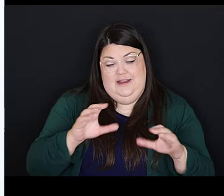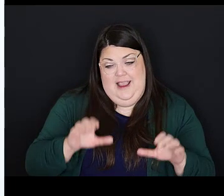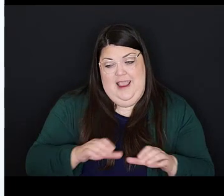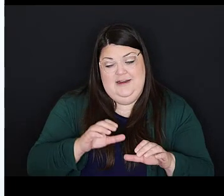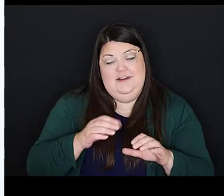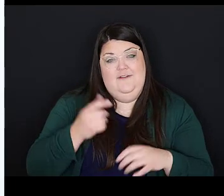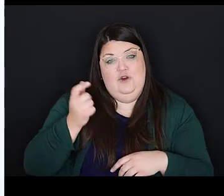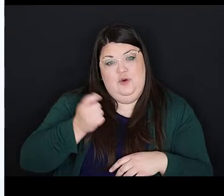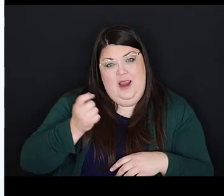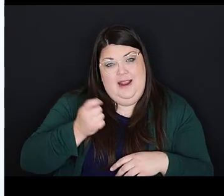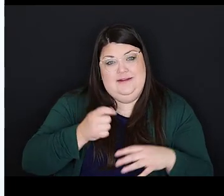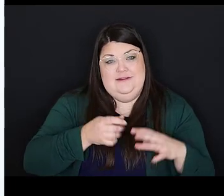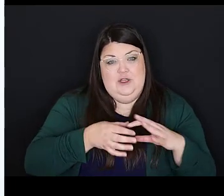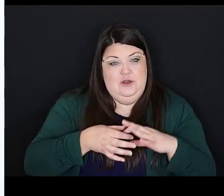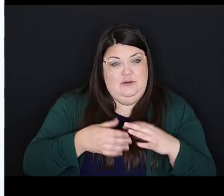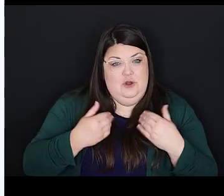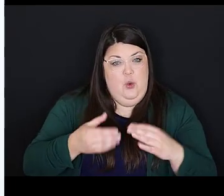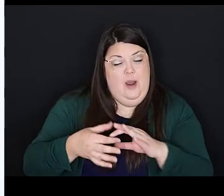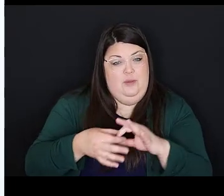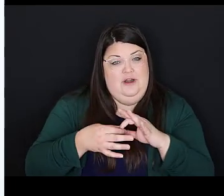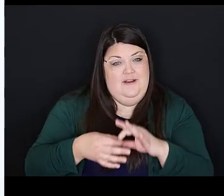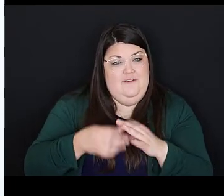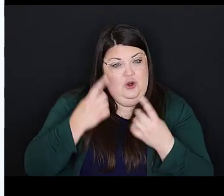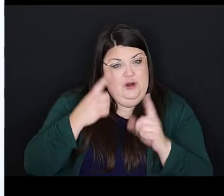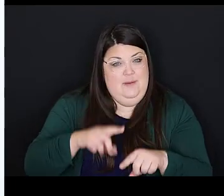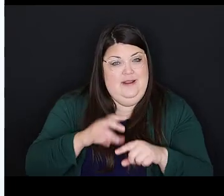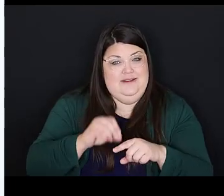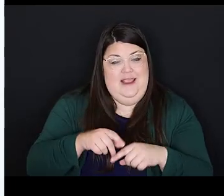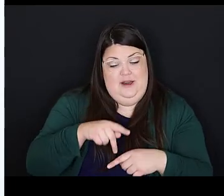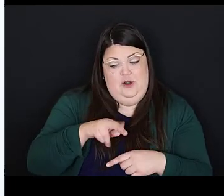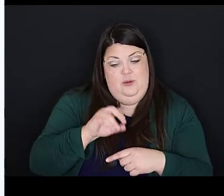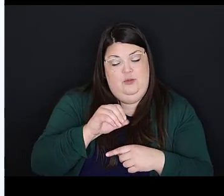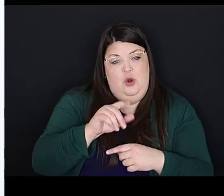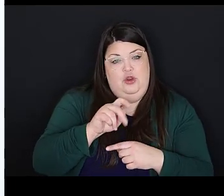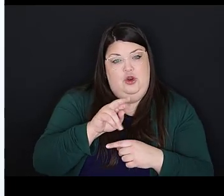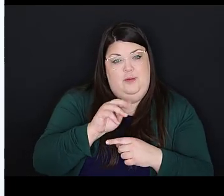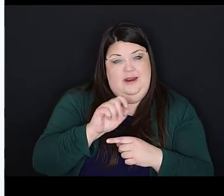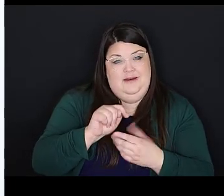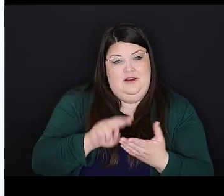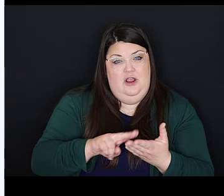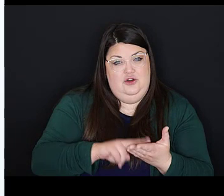cooperative agreements, and procurement contracts from the Federal Government exceeds $10,000,000,